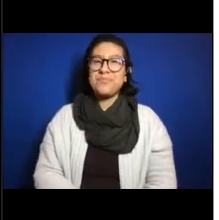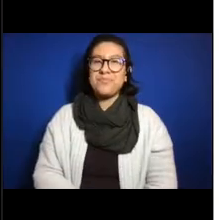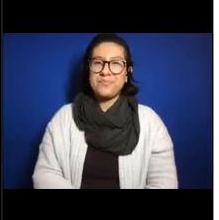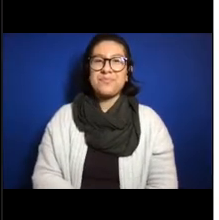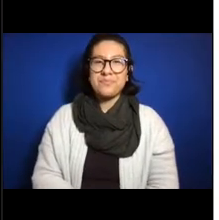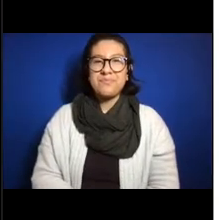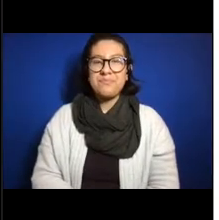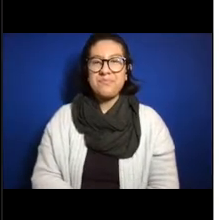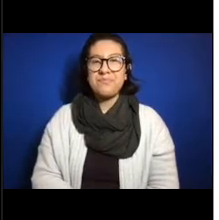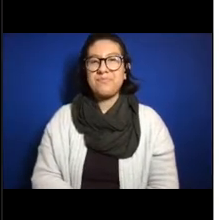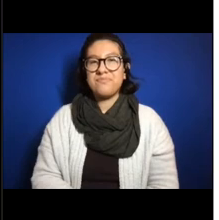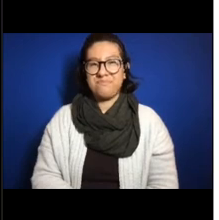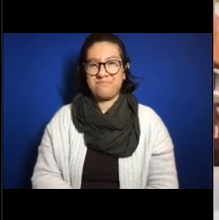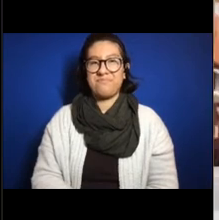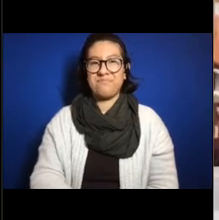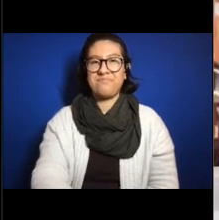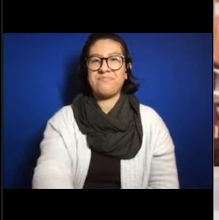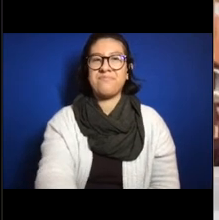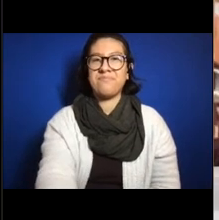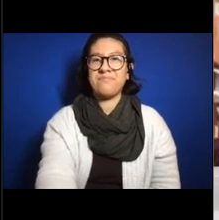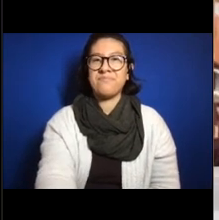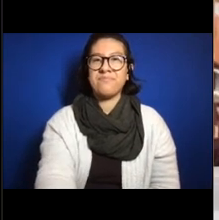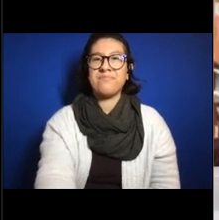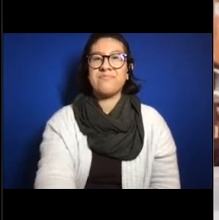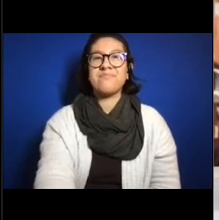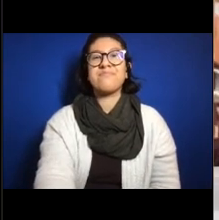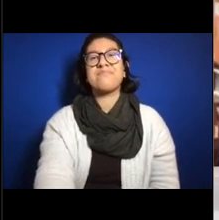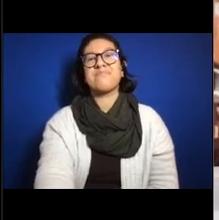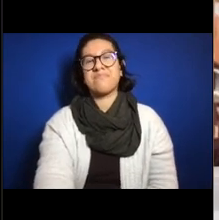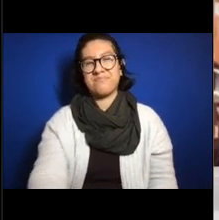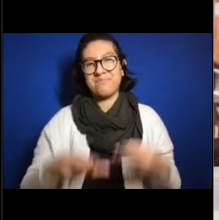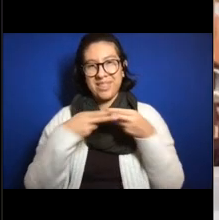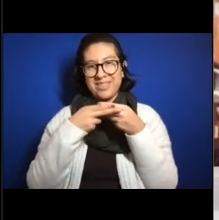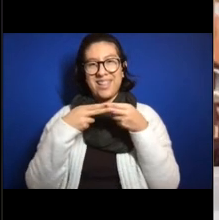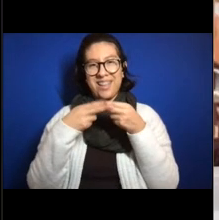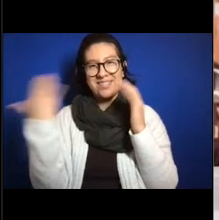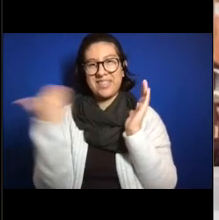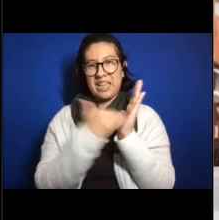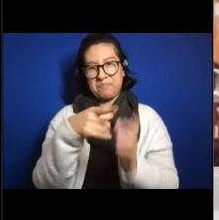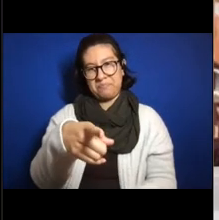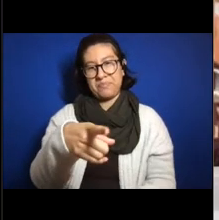Okay, so I'm going to go ahead and put my slides back up because I want to show you what these hurricane